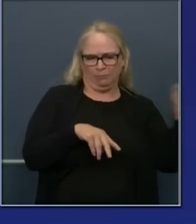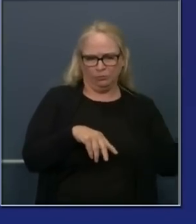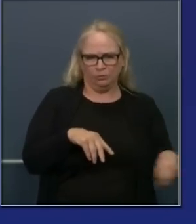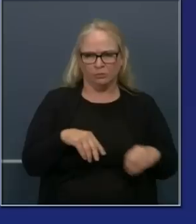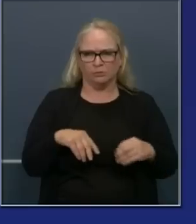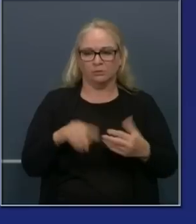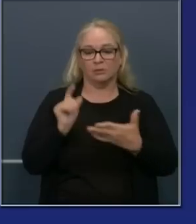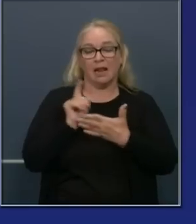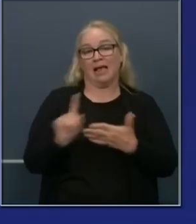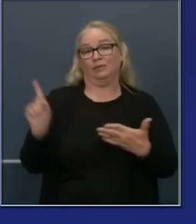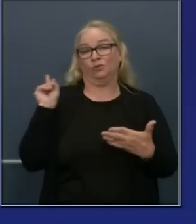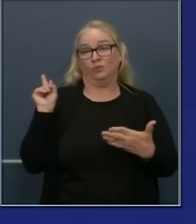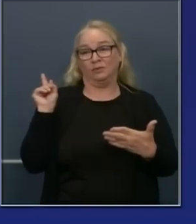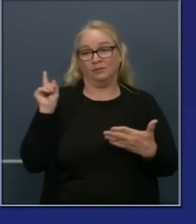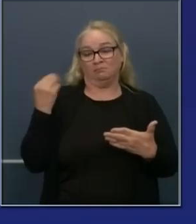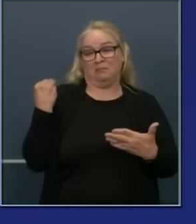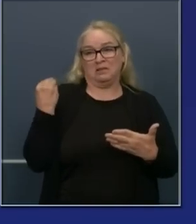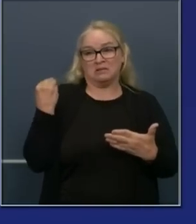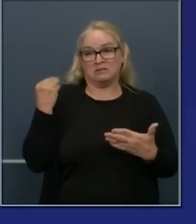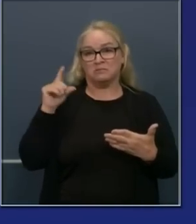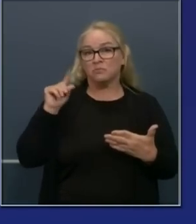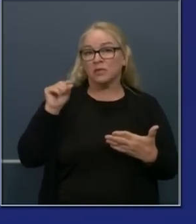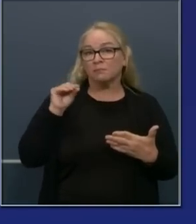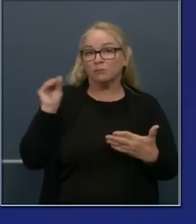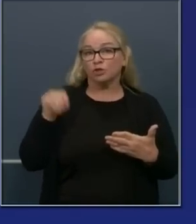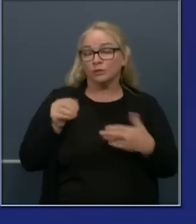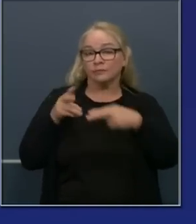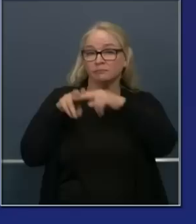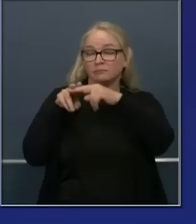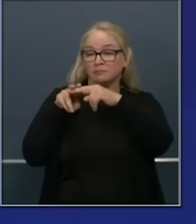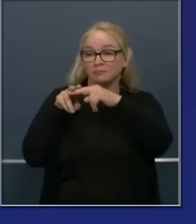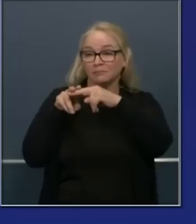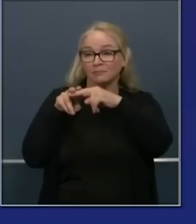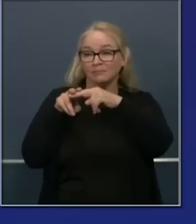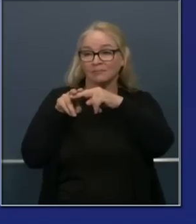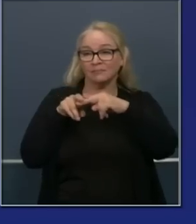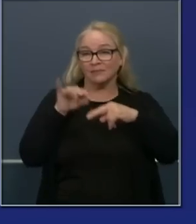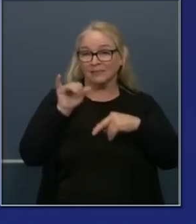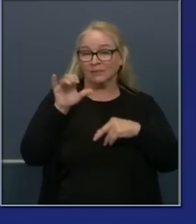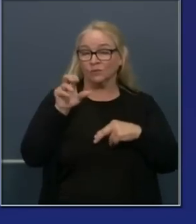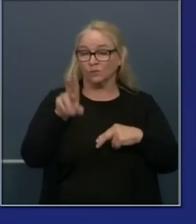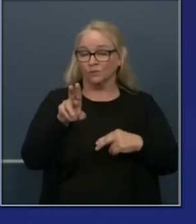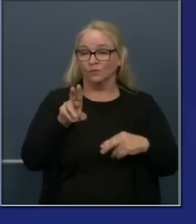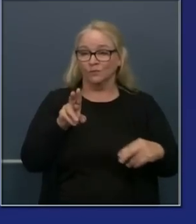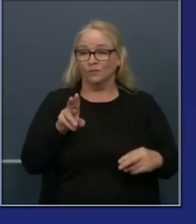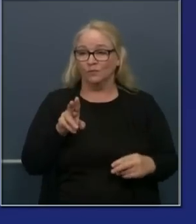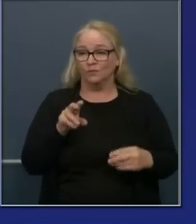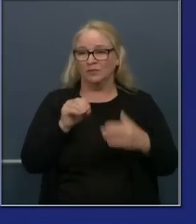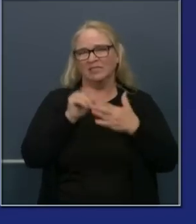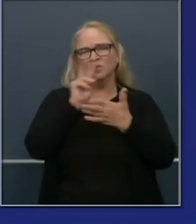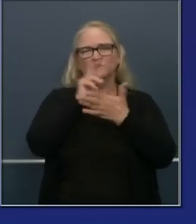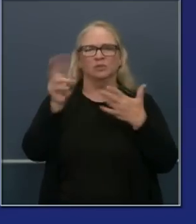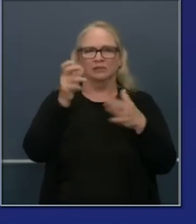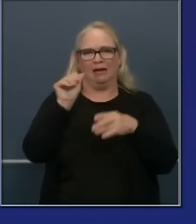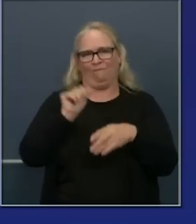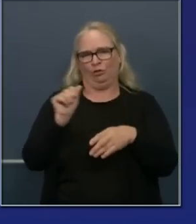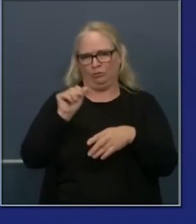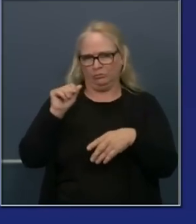HOSPITALIZATION INCREASE OVER A 14 DAY PERIOD AND 39% INCREASE IN ICU ADMISSIONS. LAST WEEK, LAST MONDAY IT WAS